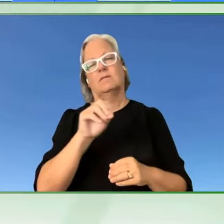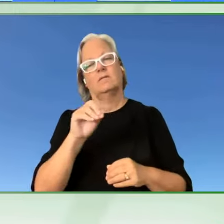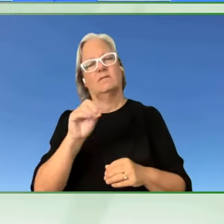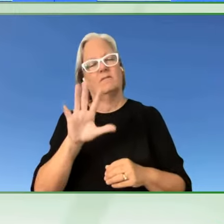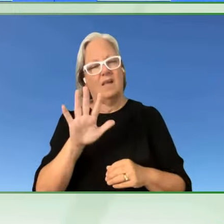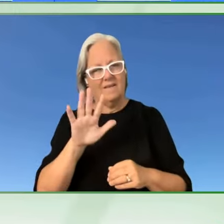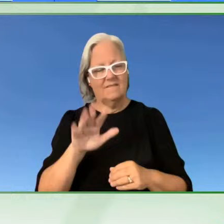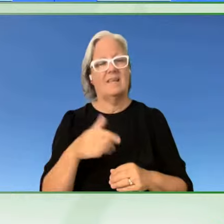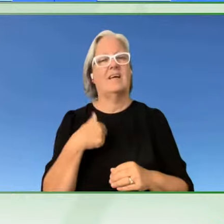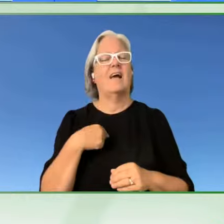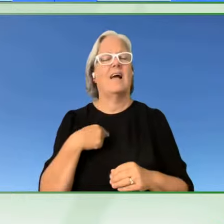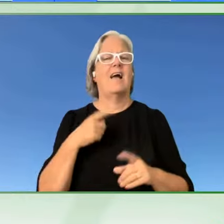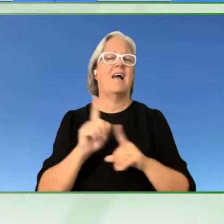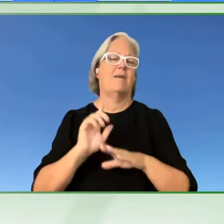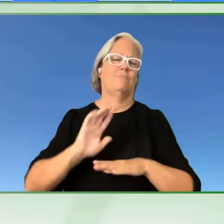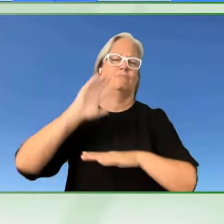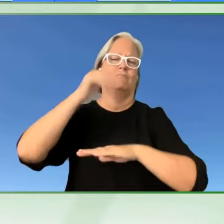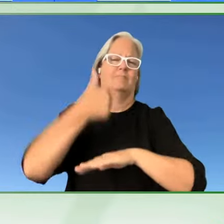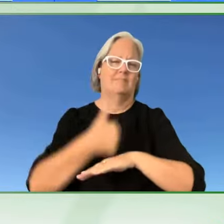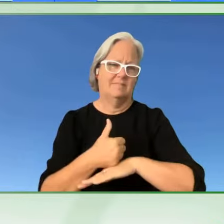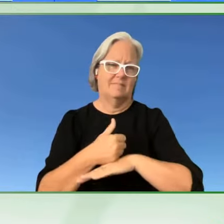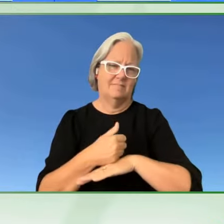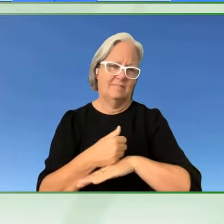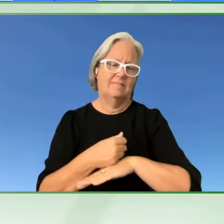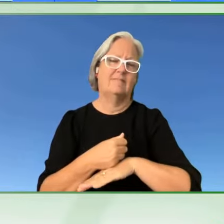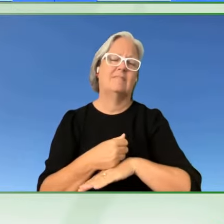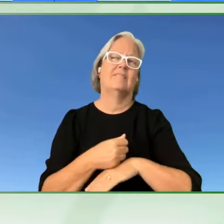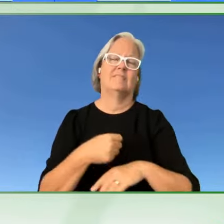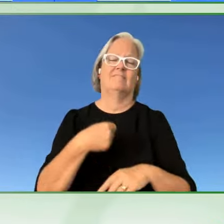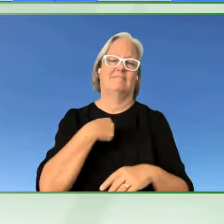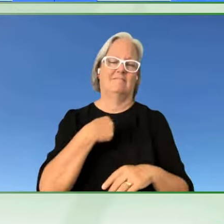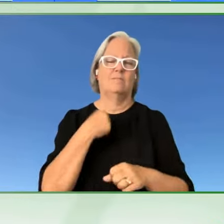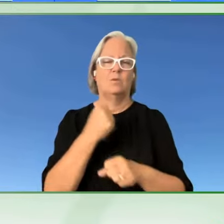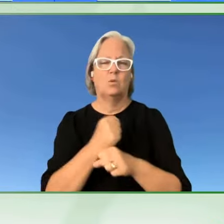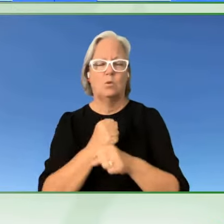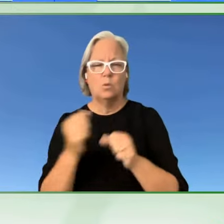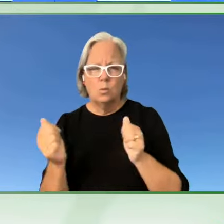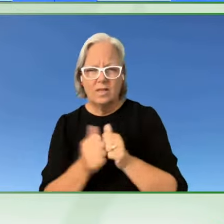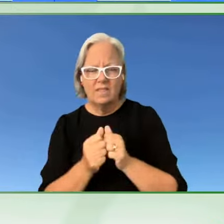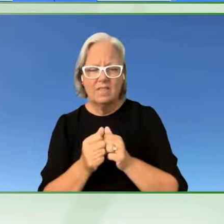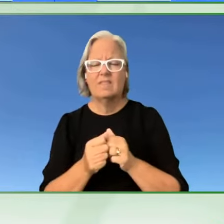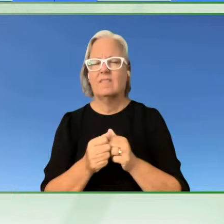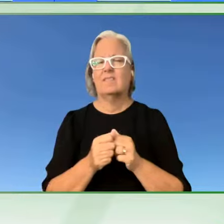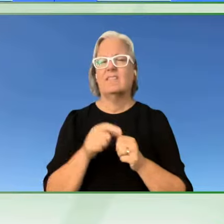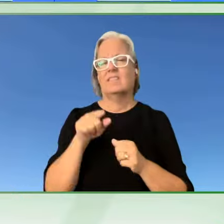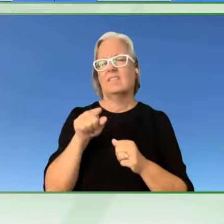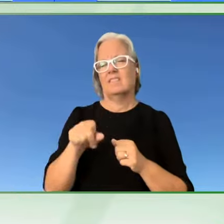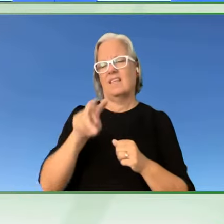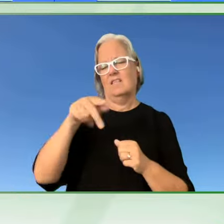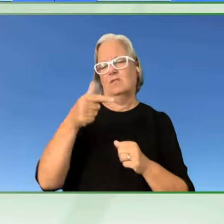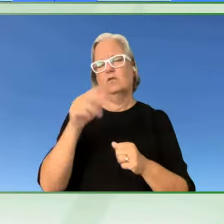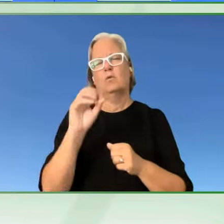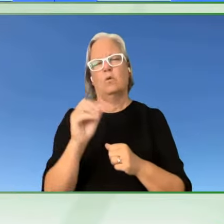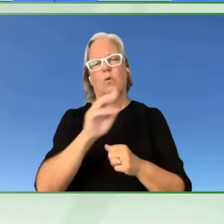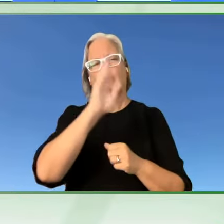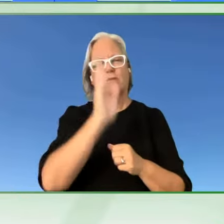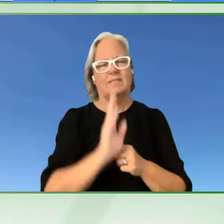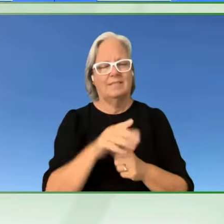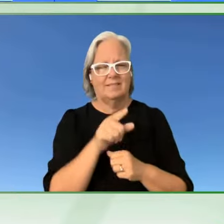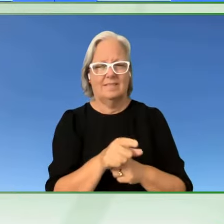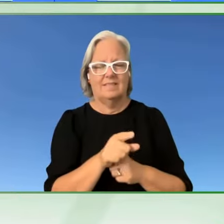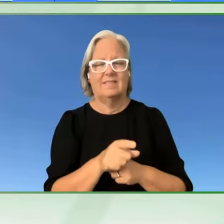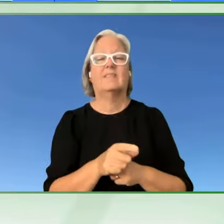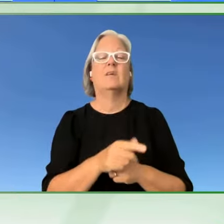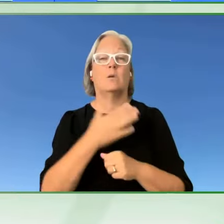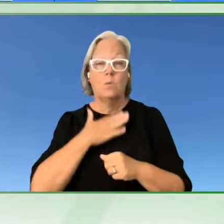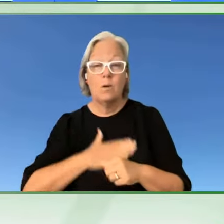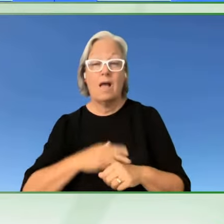When I say grow, this is a growing disability inclusion and education that reaches all children.